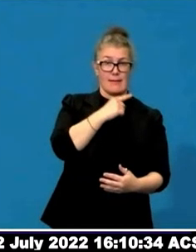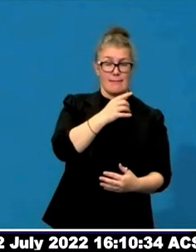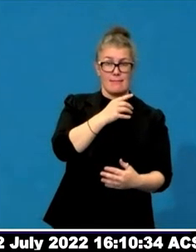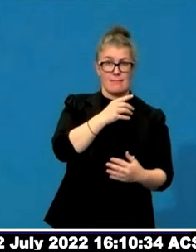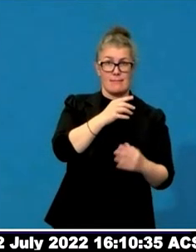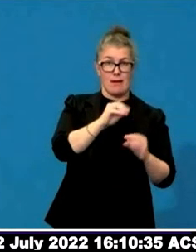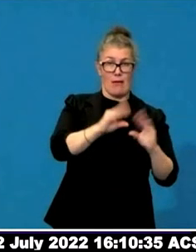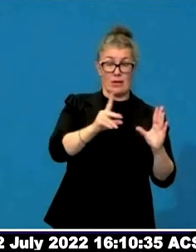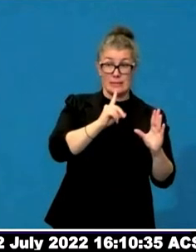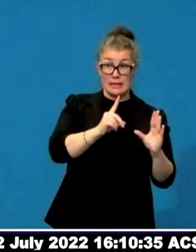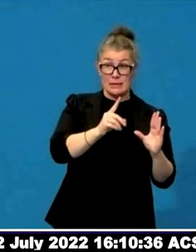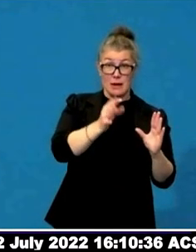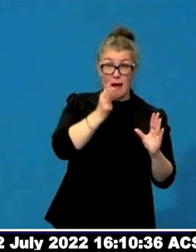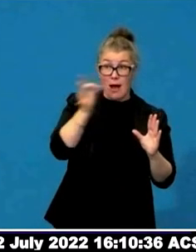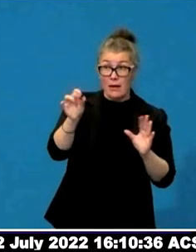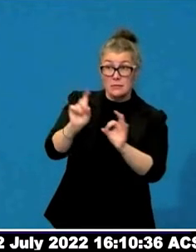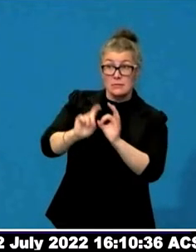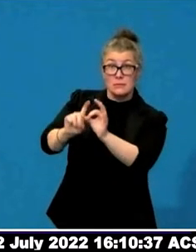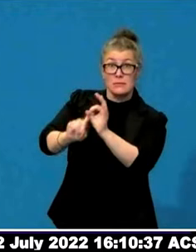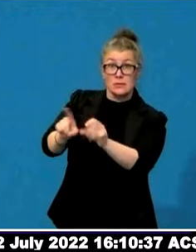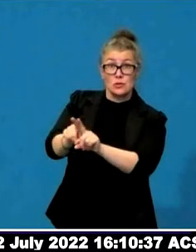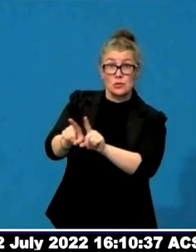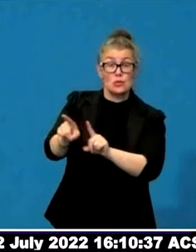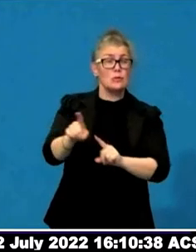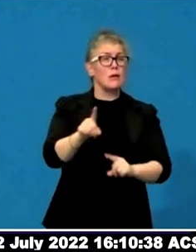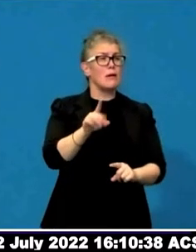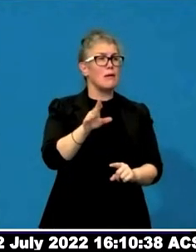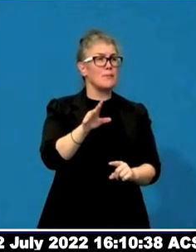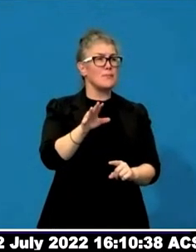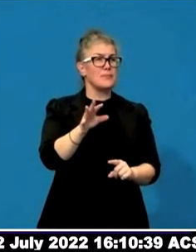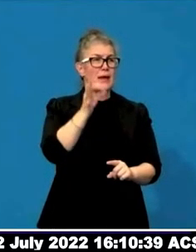They have asked - they have asked him questions